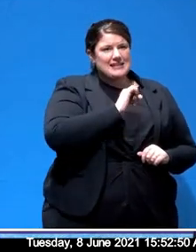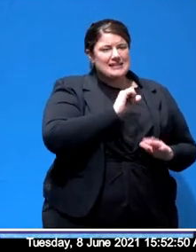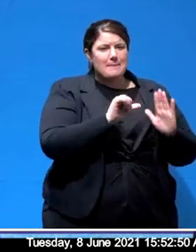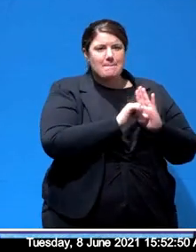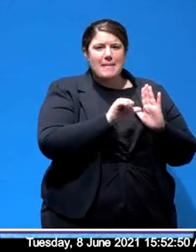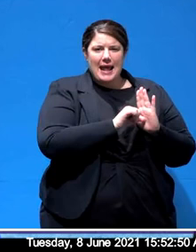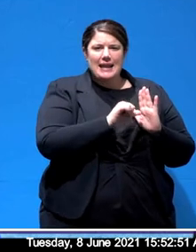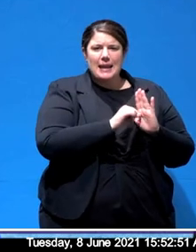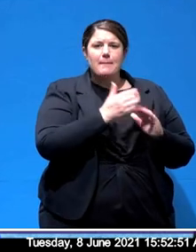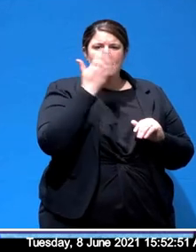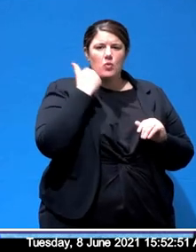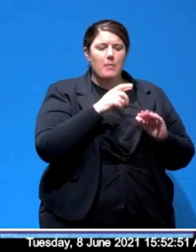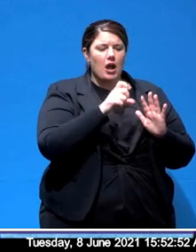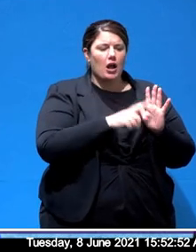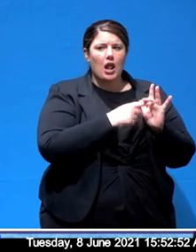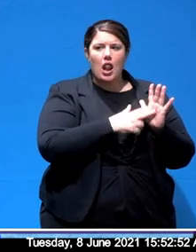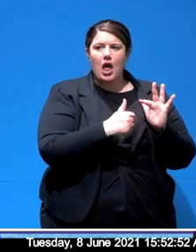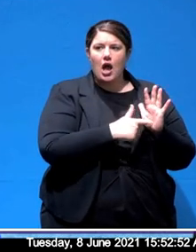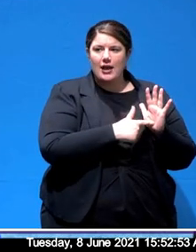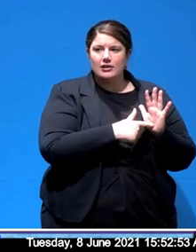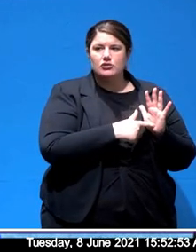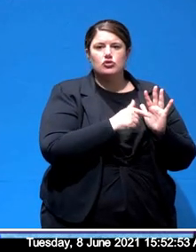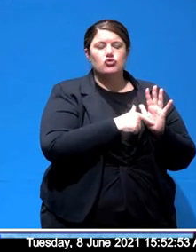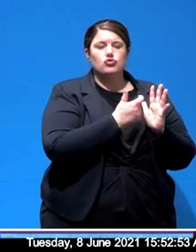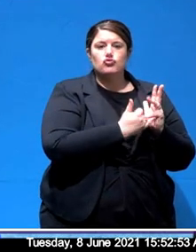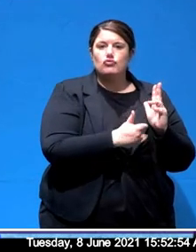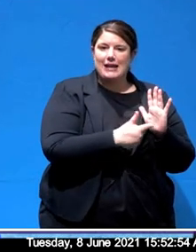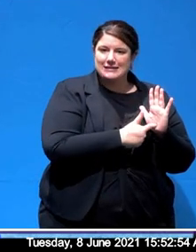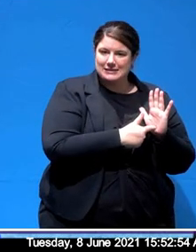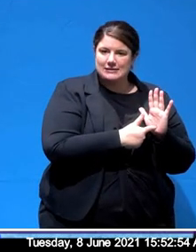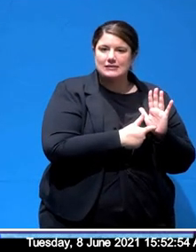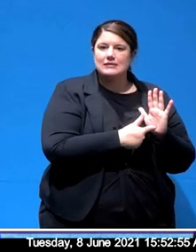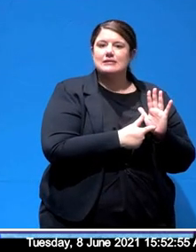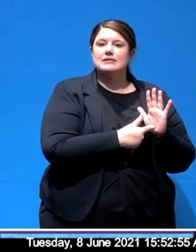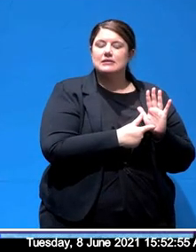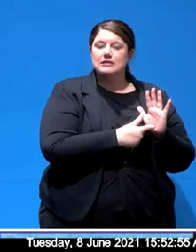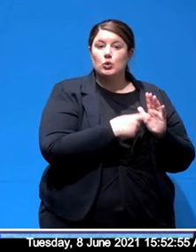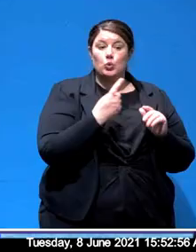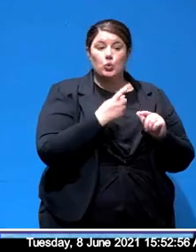client trust, which is administered within DHS.